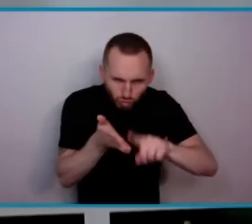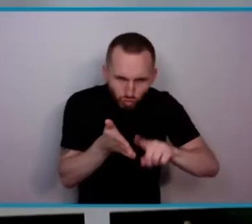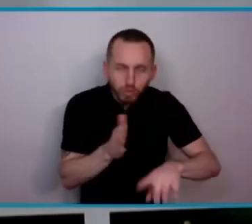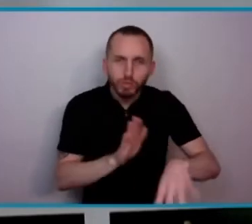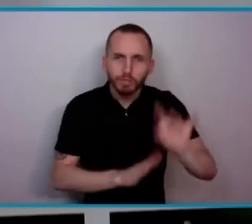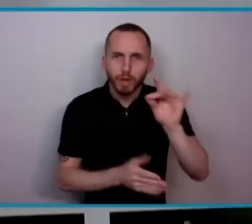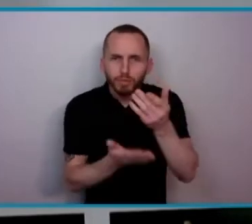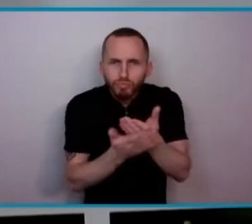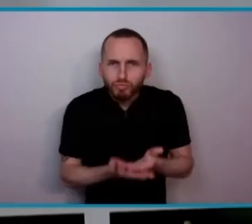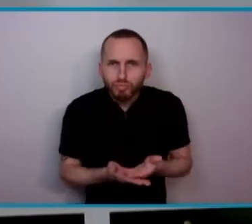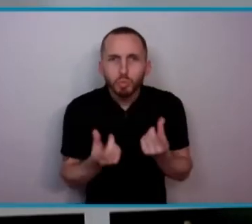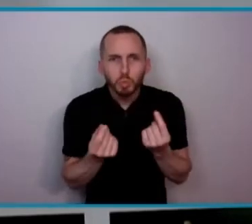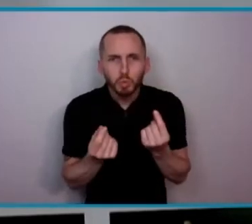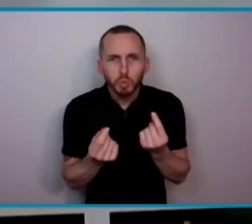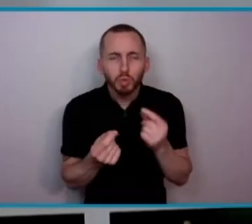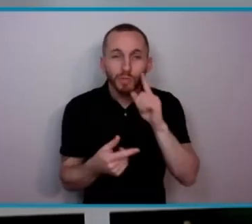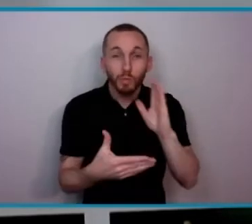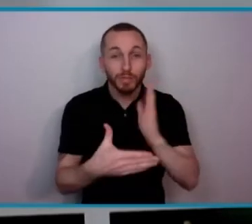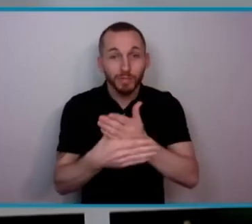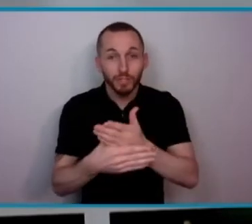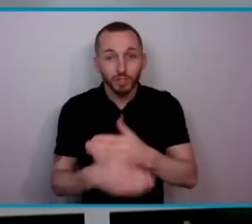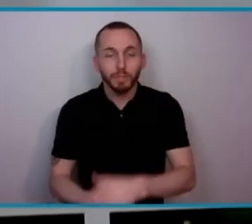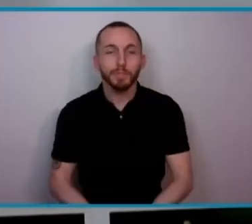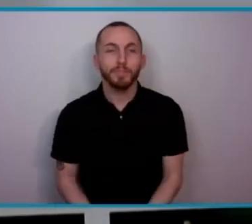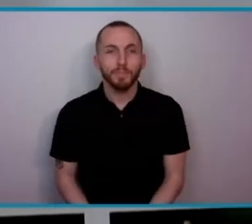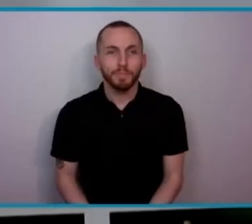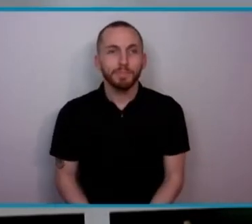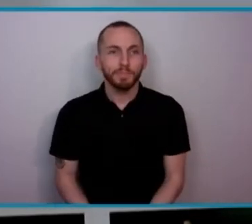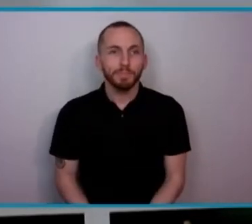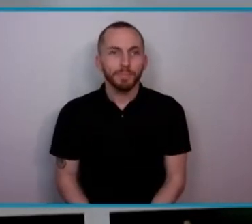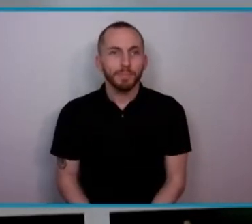And that certainly has happened for some other non-pharmacological interventions such as